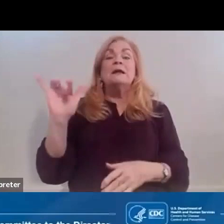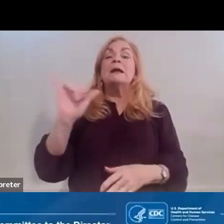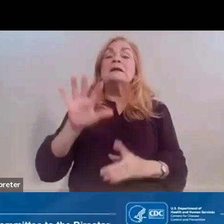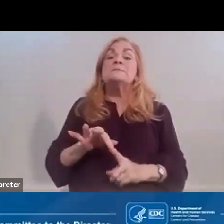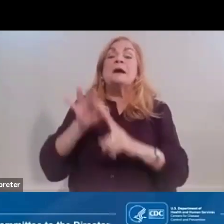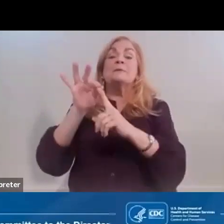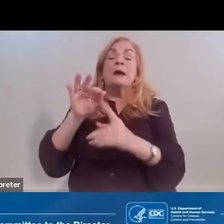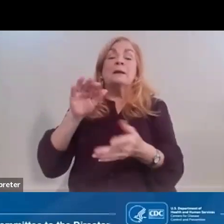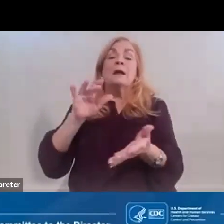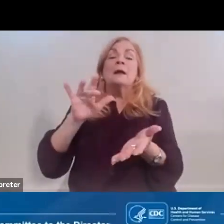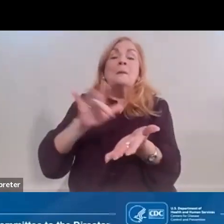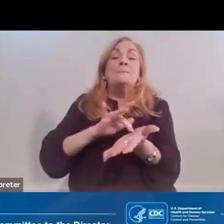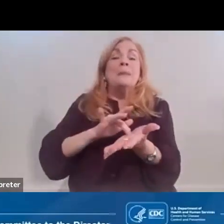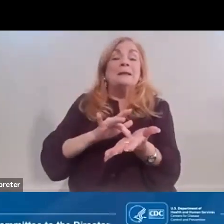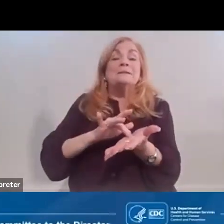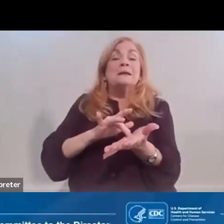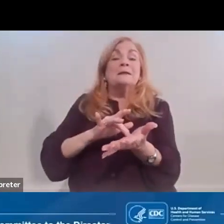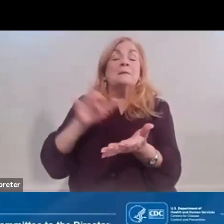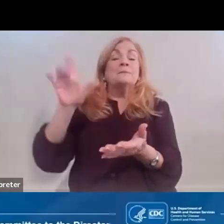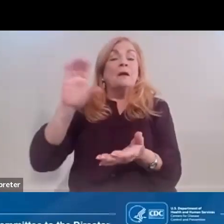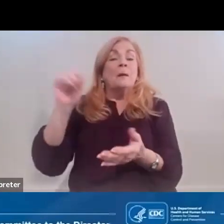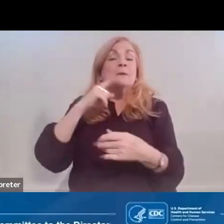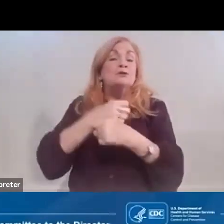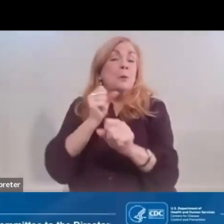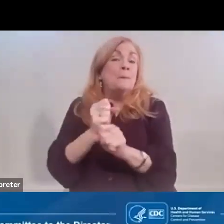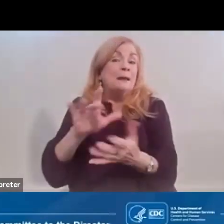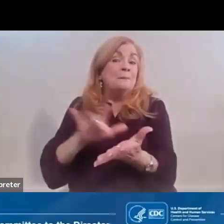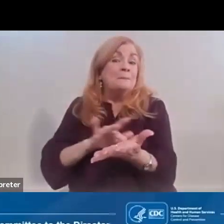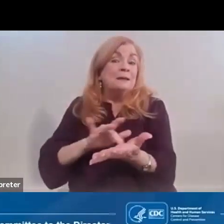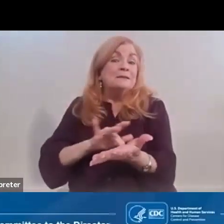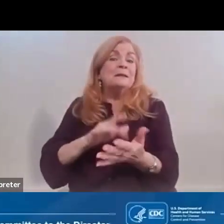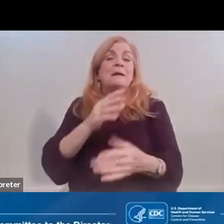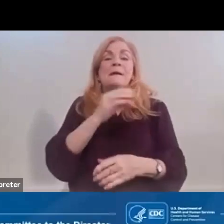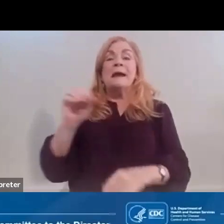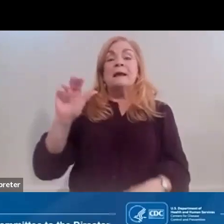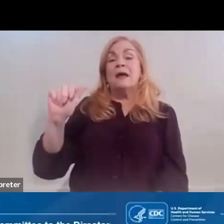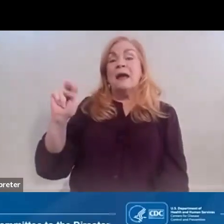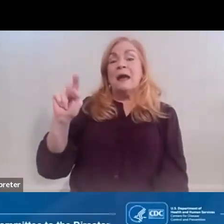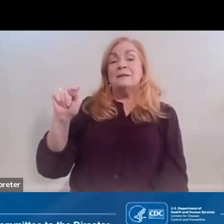Right? When we watch the antiviral prescription use go up in small counties in South Georgia